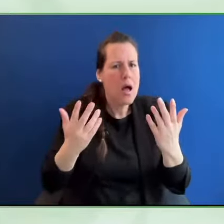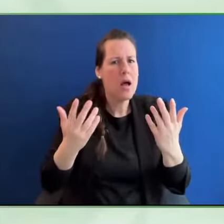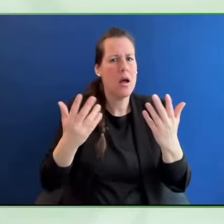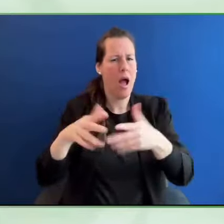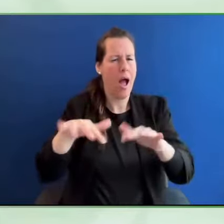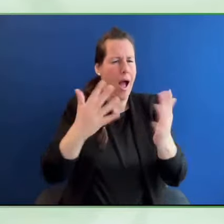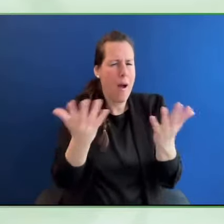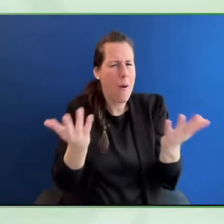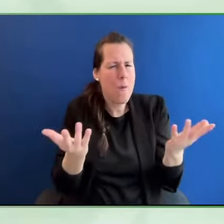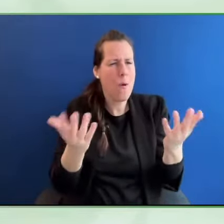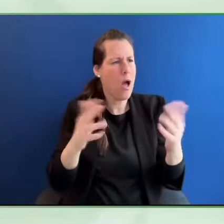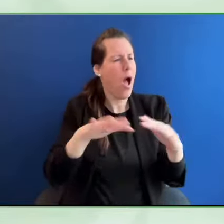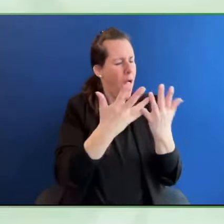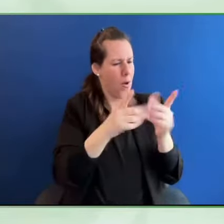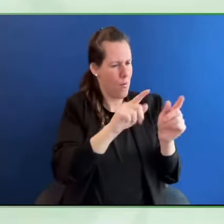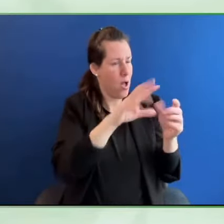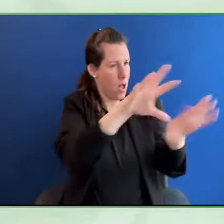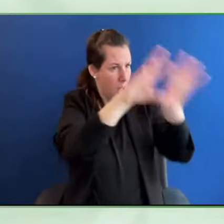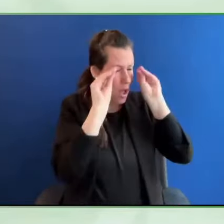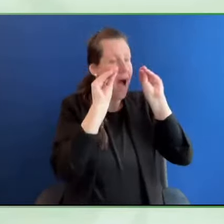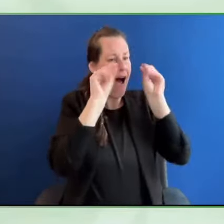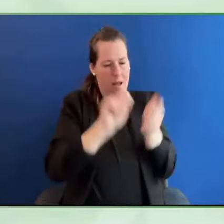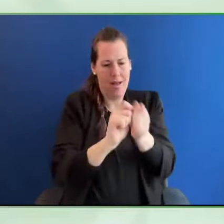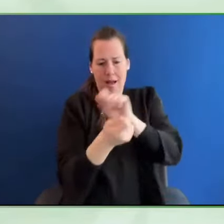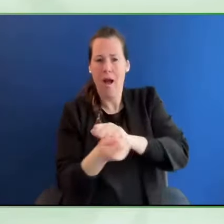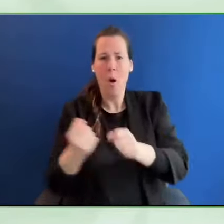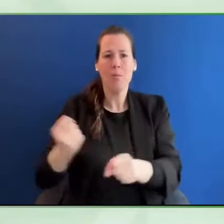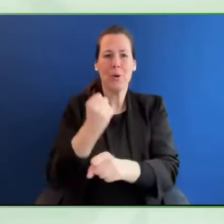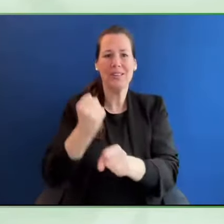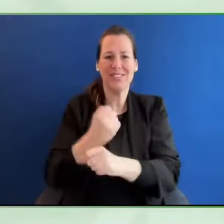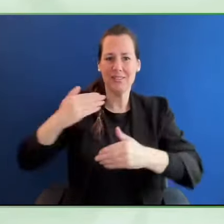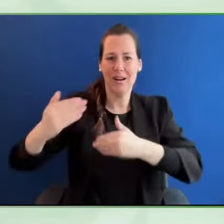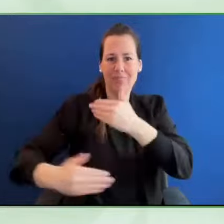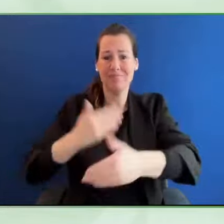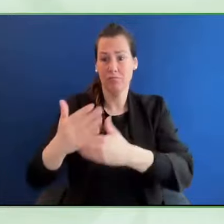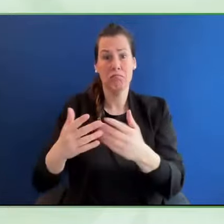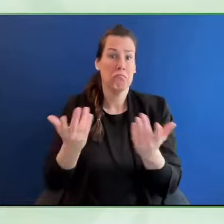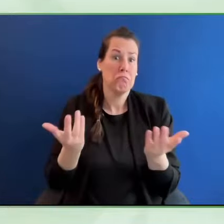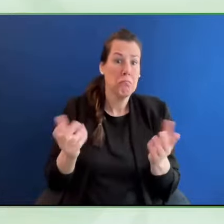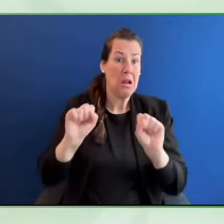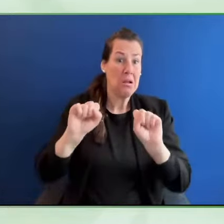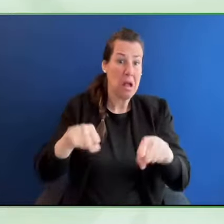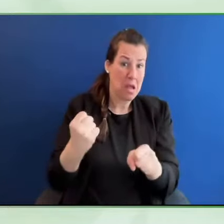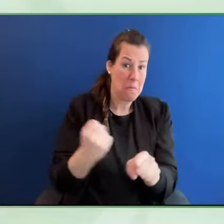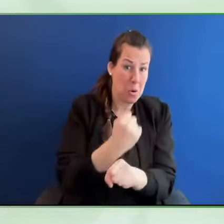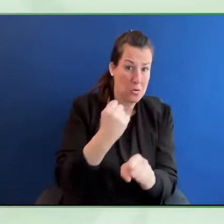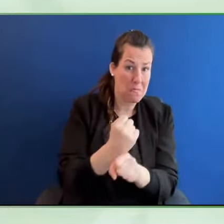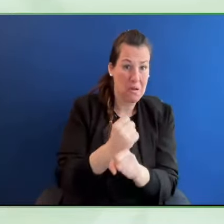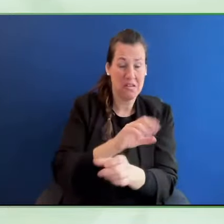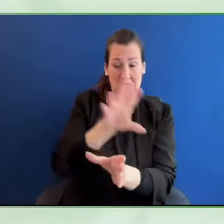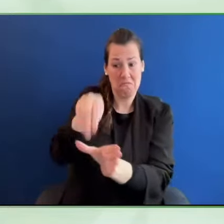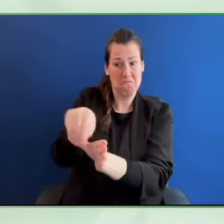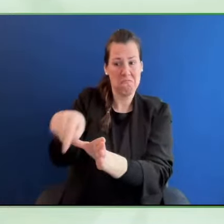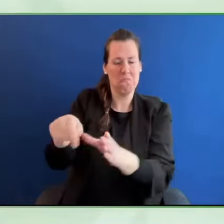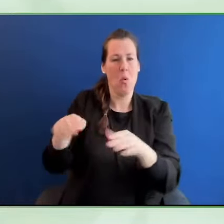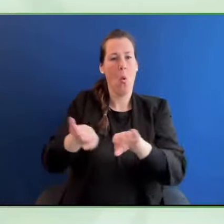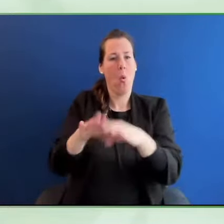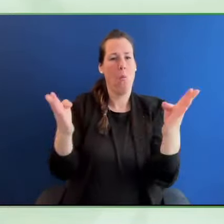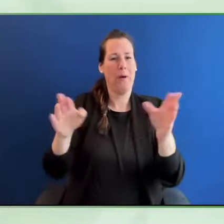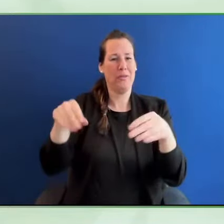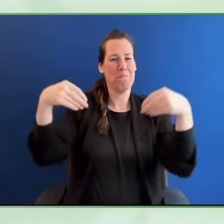We have a whole system behind it, beyond the policy and legislation of EU funds.